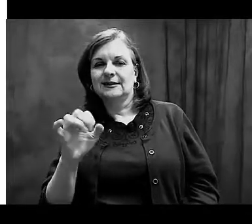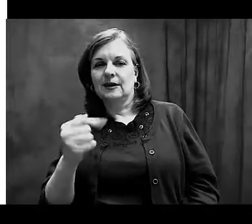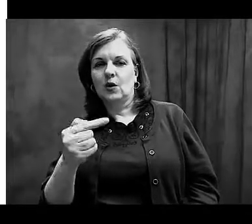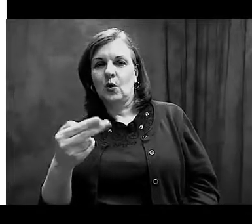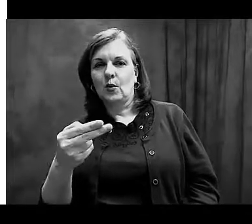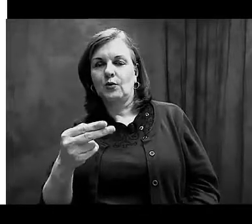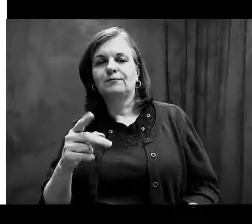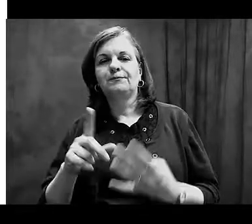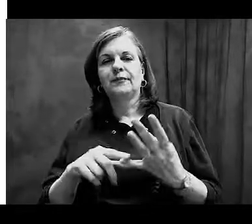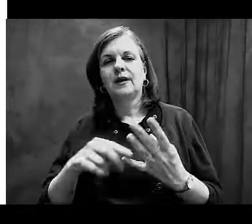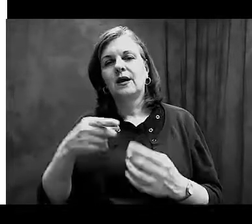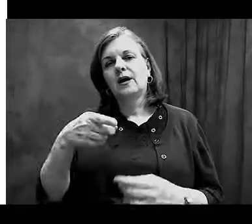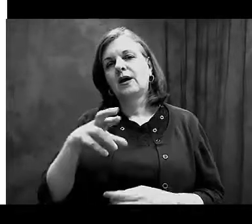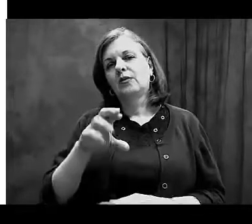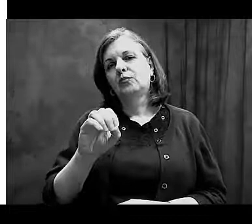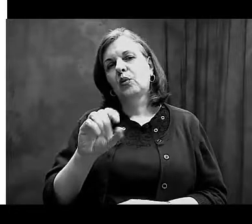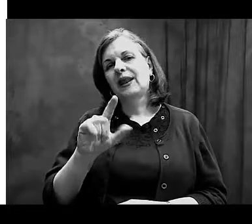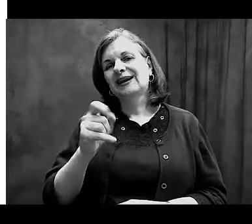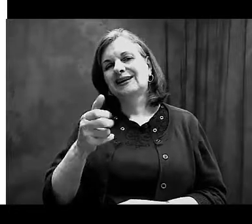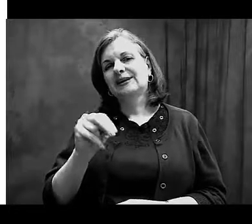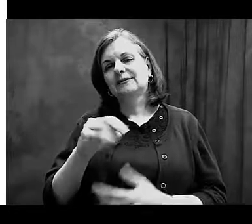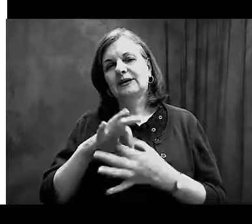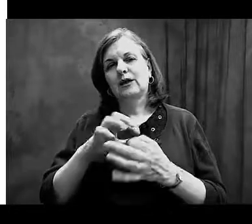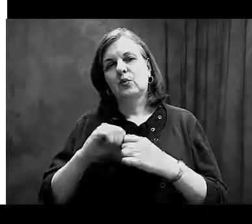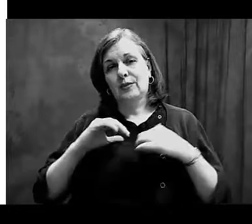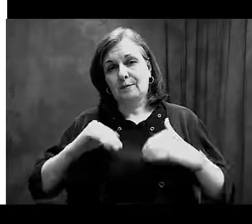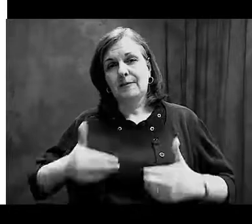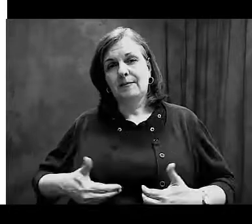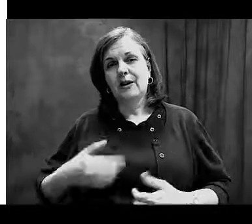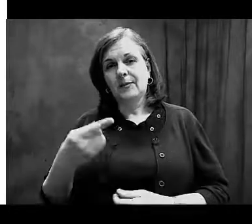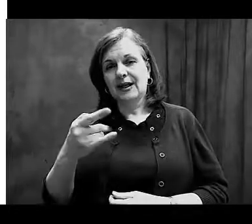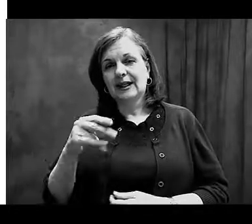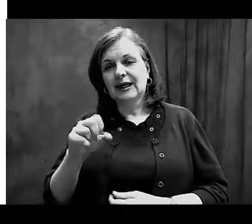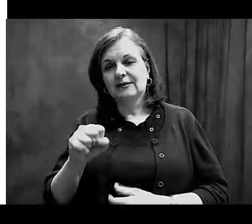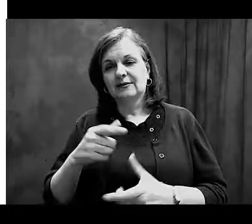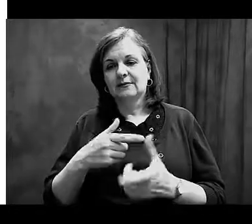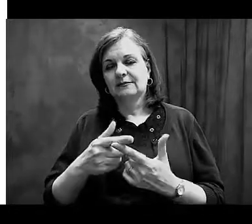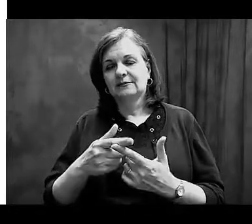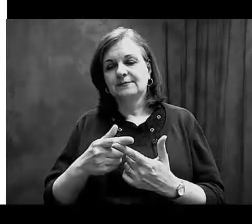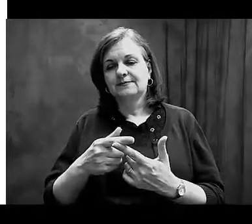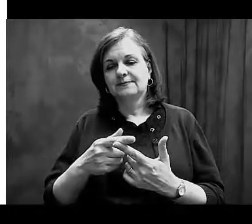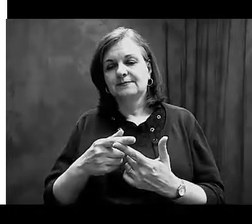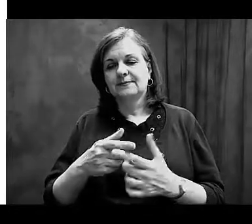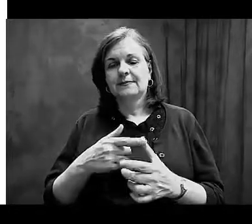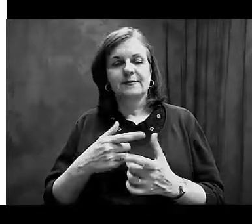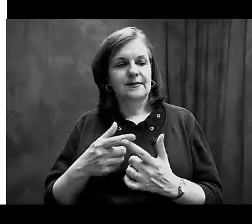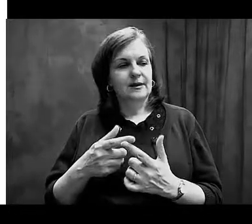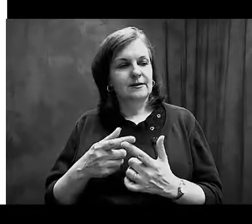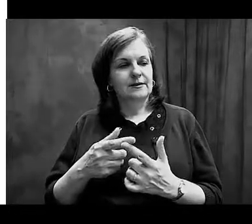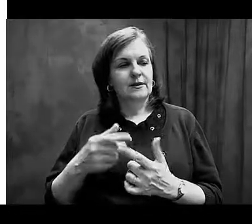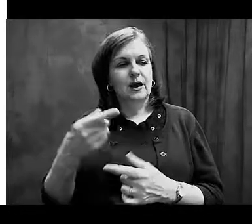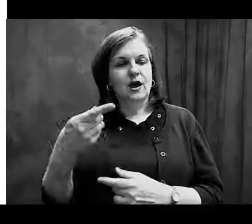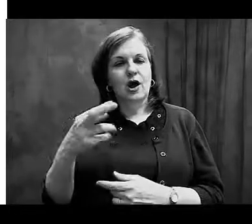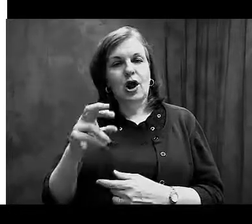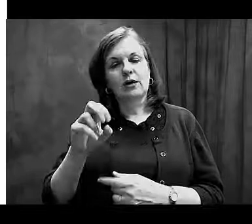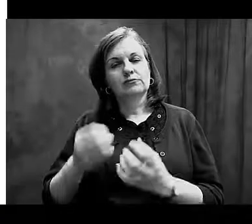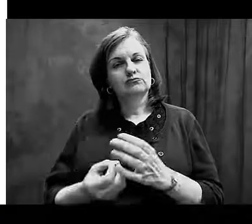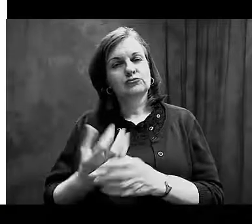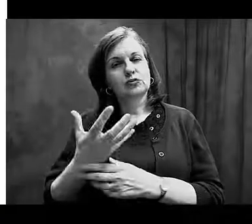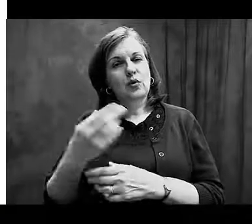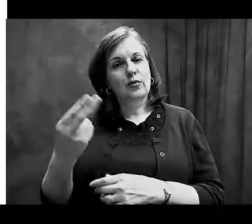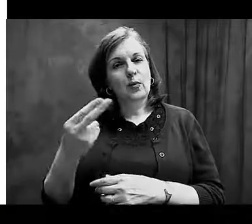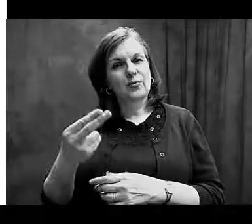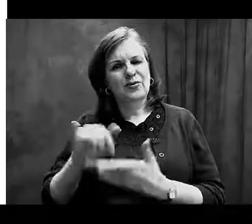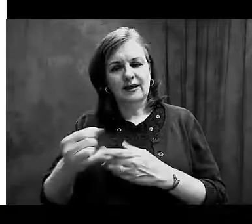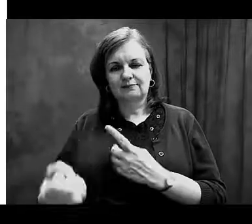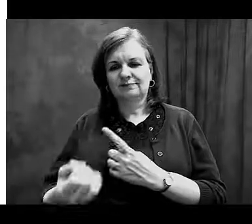prolactin associated with the mammary glands -- growth hormone that's actually going to target your entire body